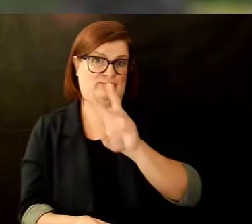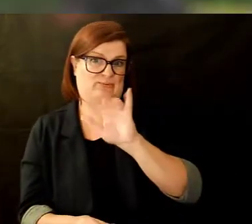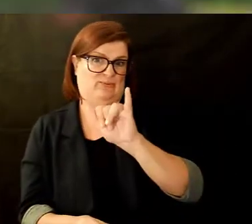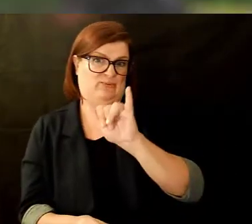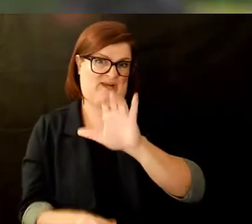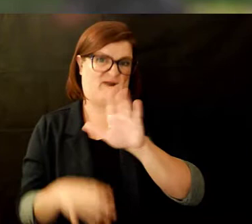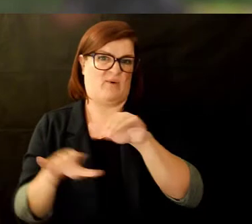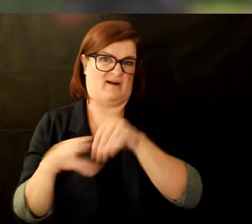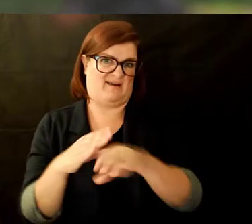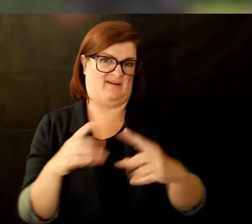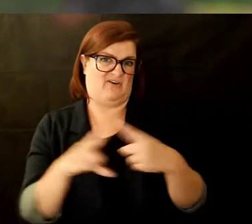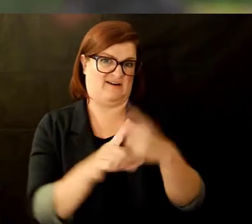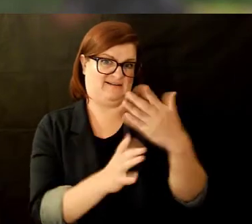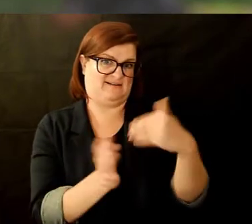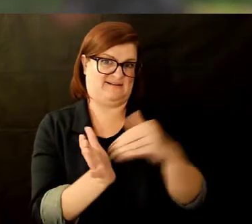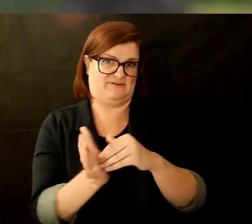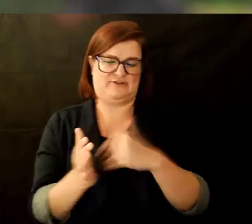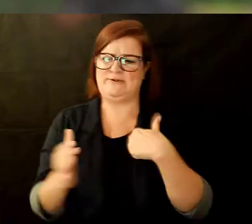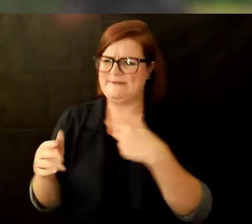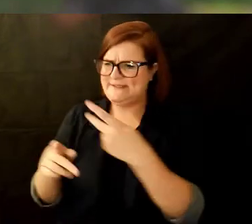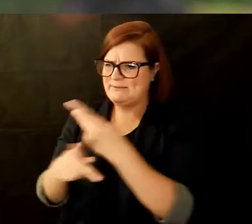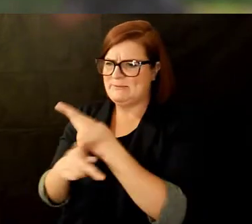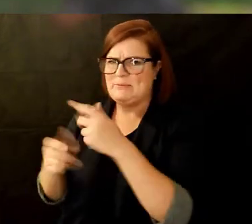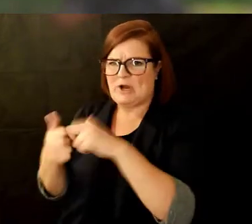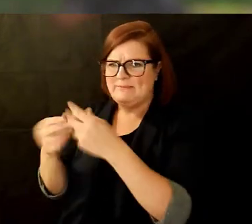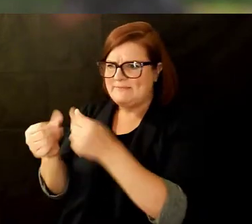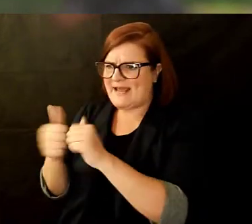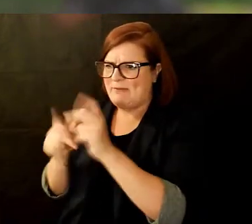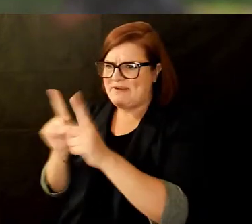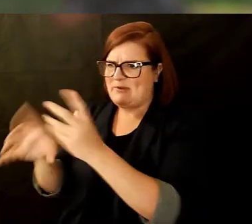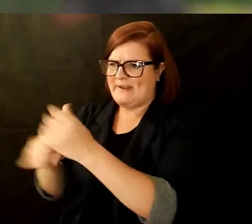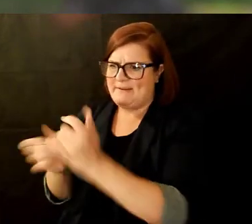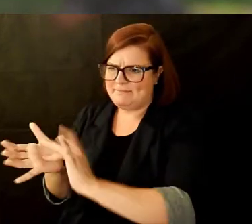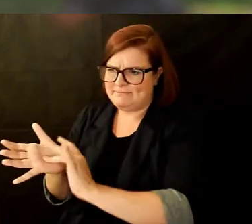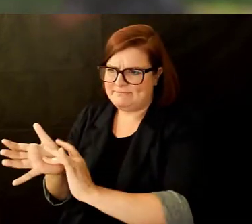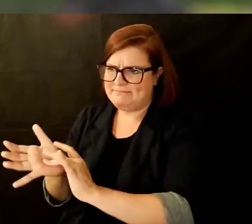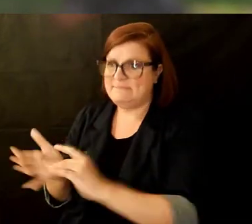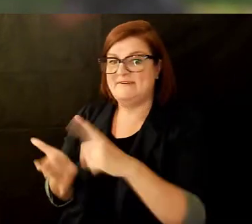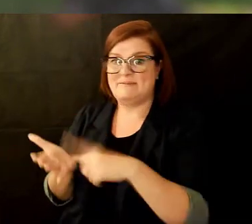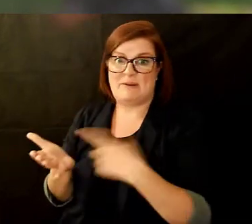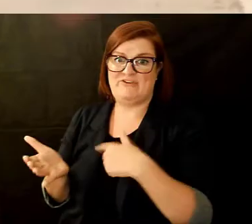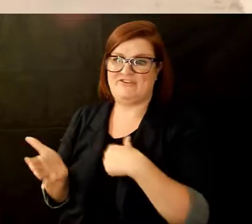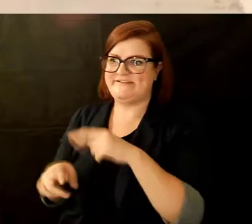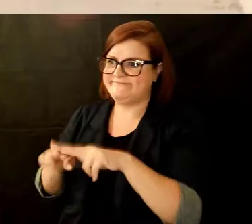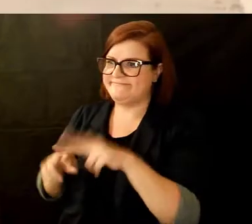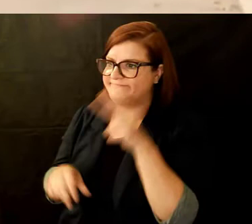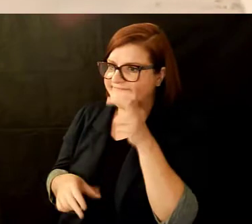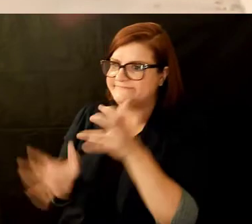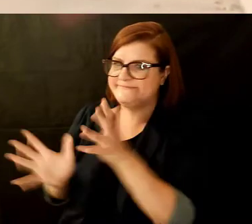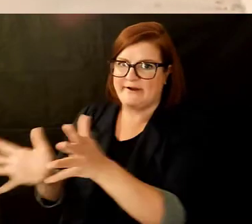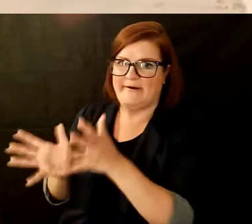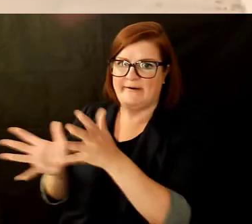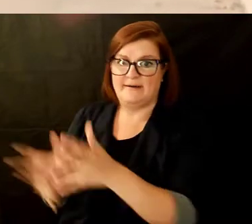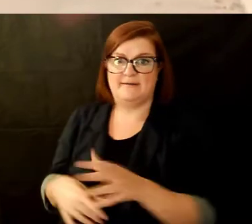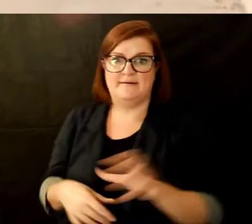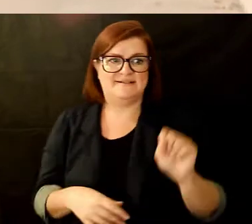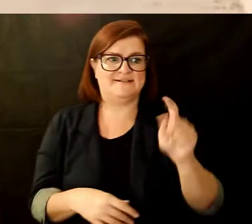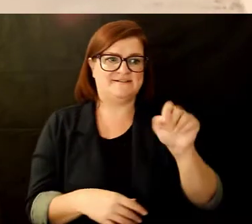Being able to problem solve how someone gets medication. Being able to just be a listening ear for someone. Letting them know that STAR is a supportive resource.